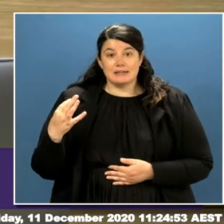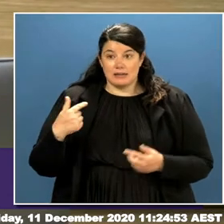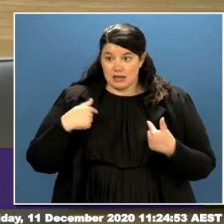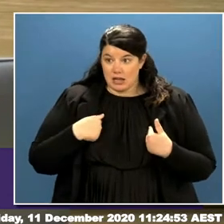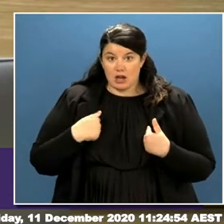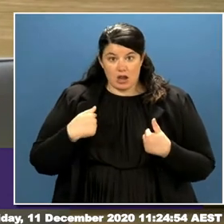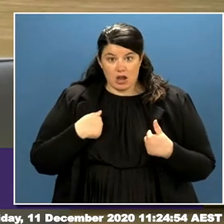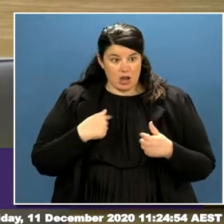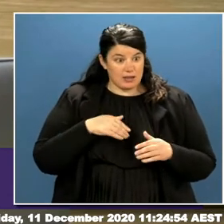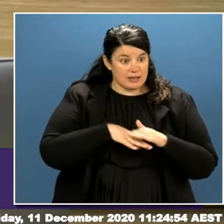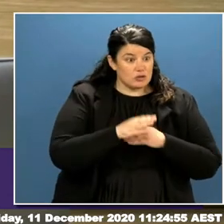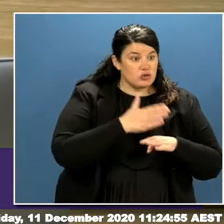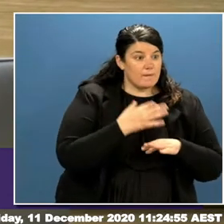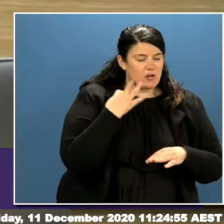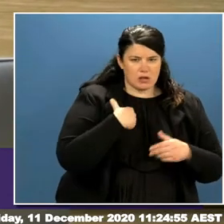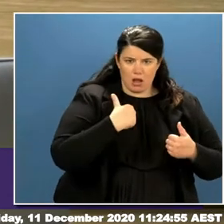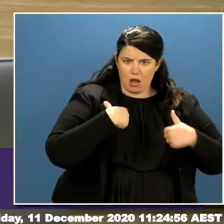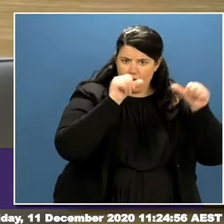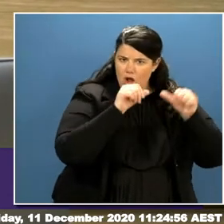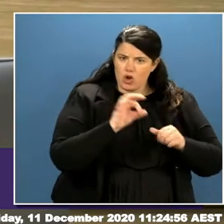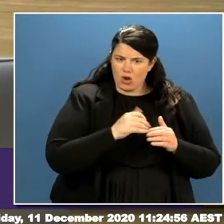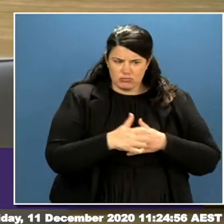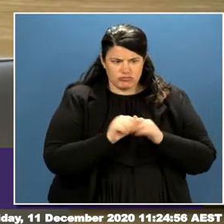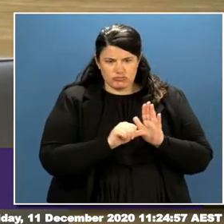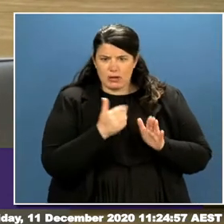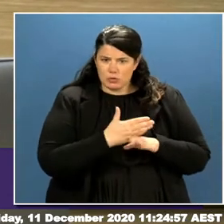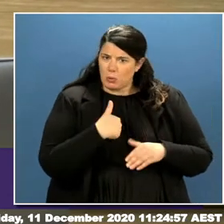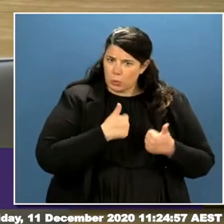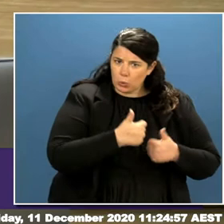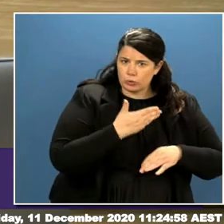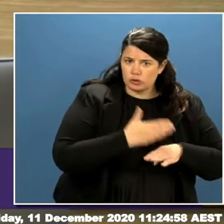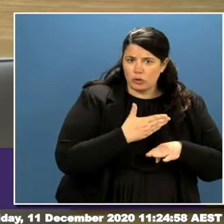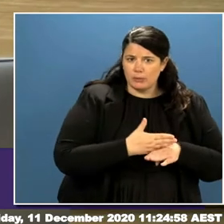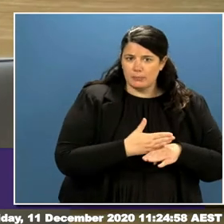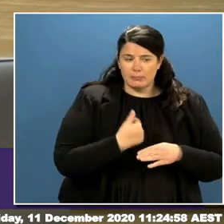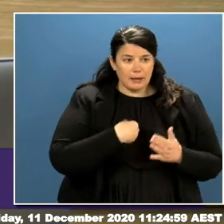I would succeed in these positions, I would make numerous applications for